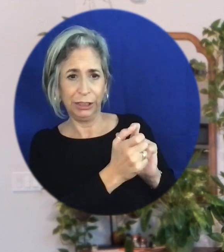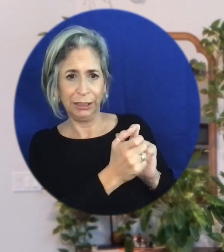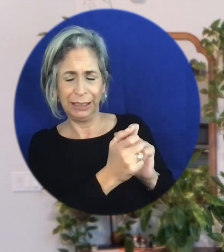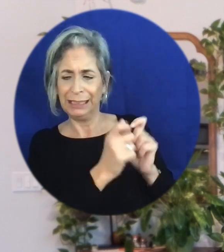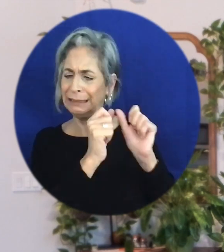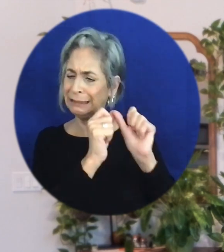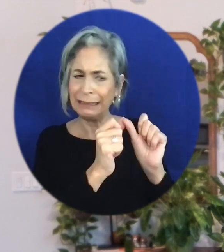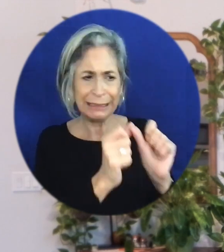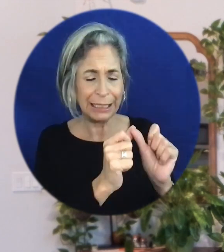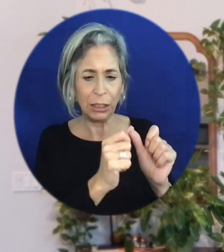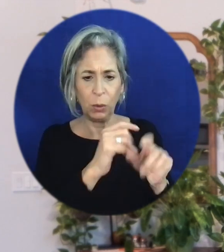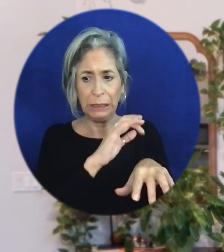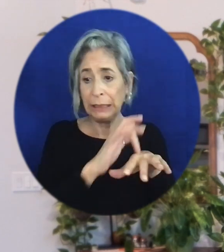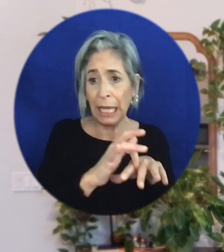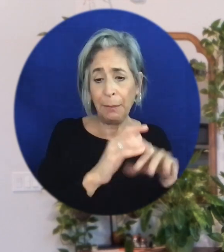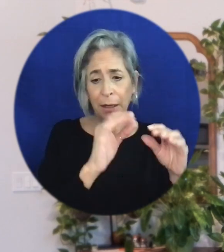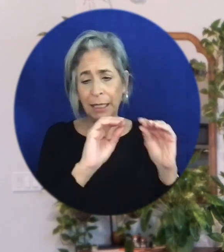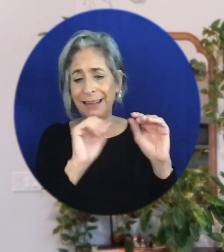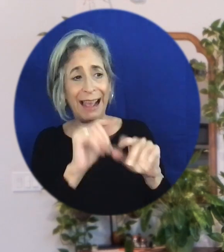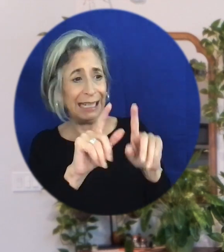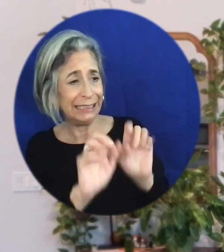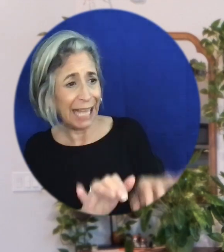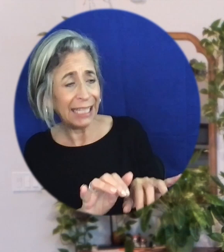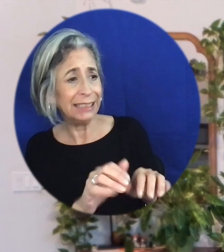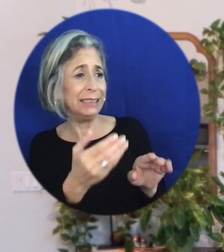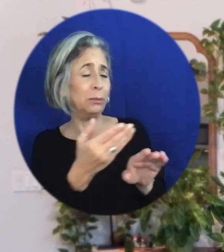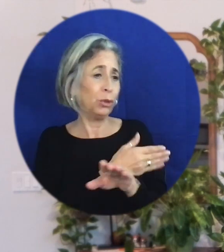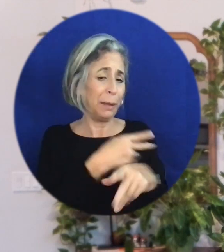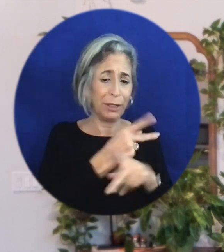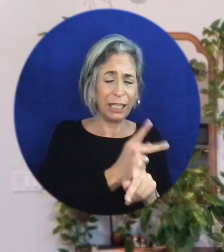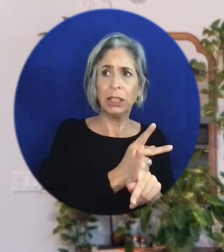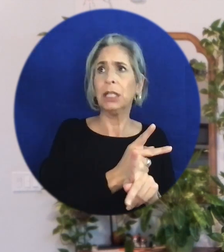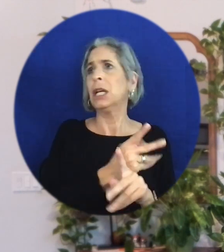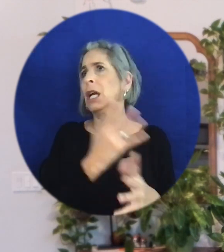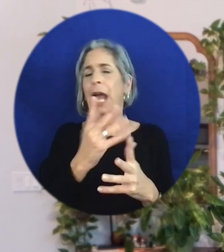Did staging break constantly? Did we skip it and move untested code into pre-production?